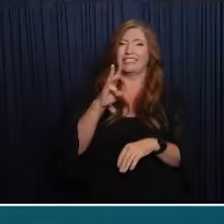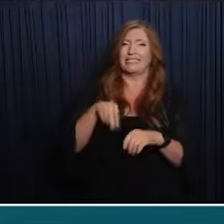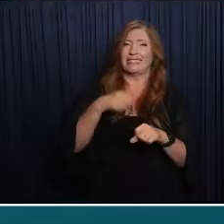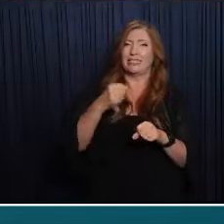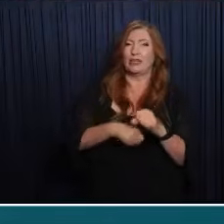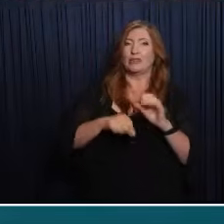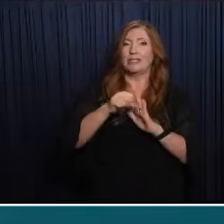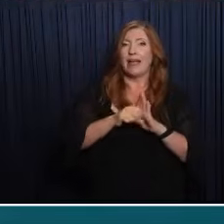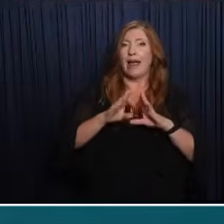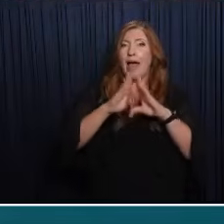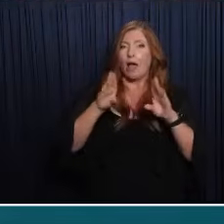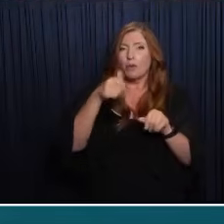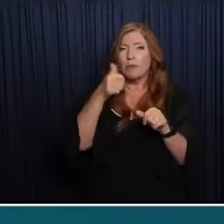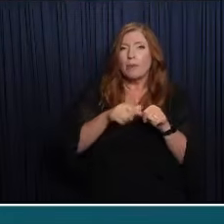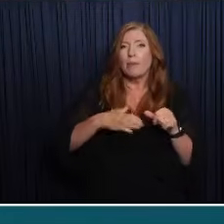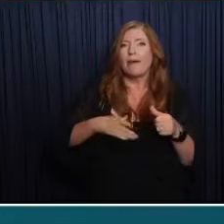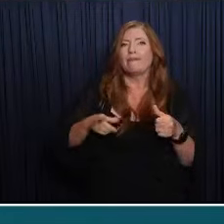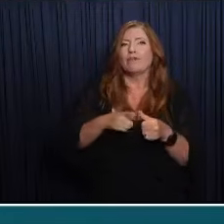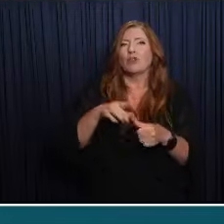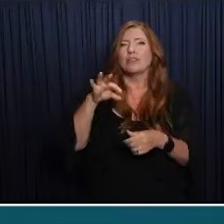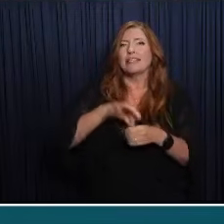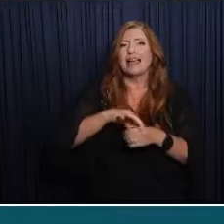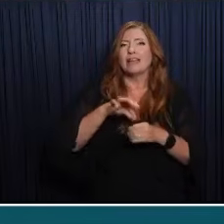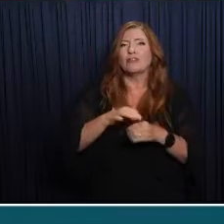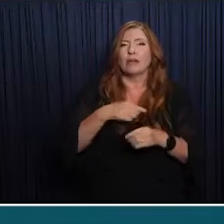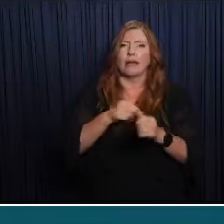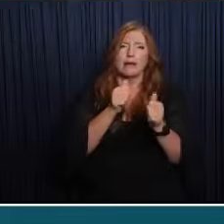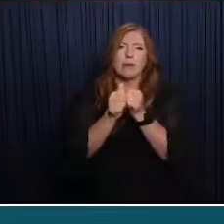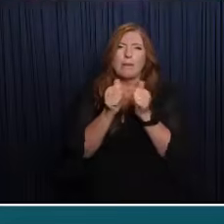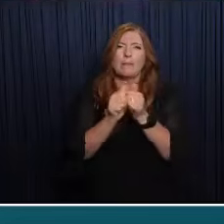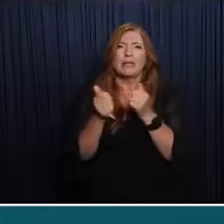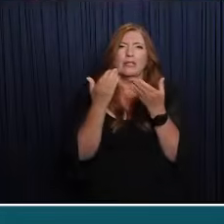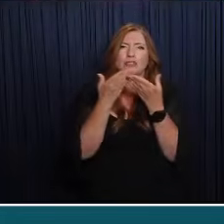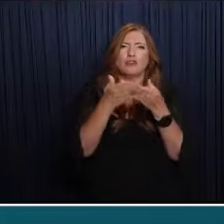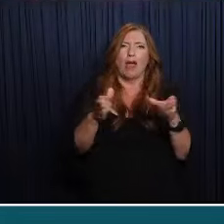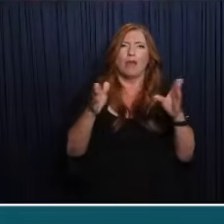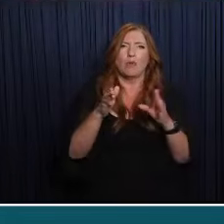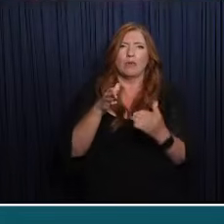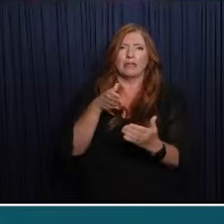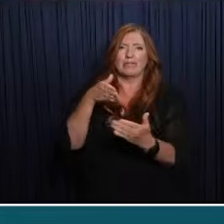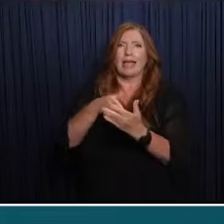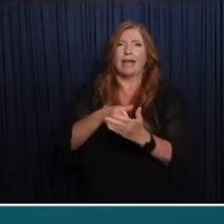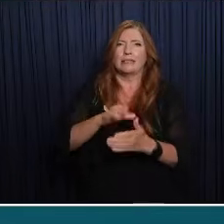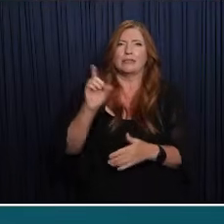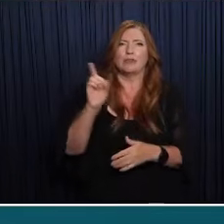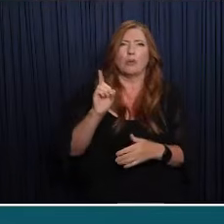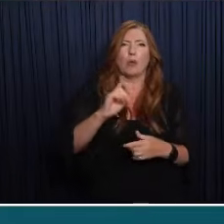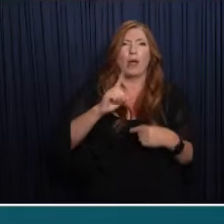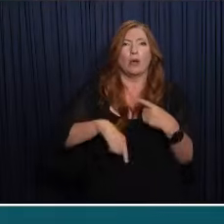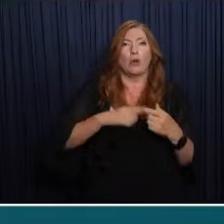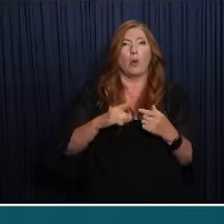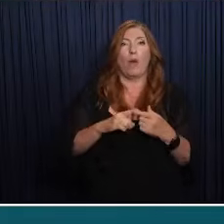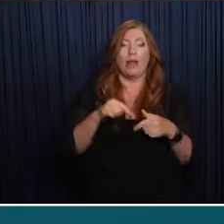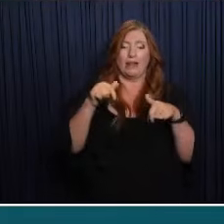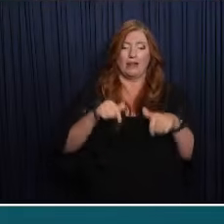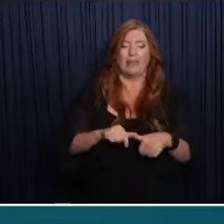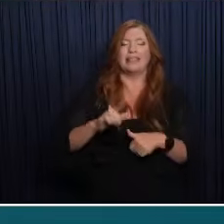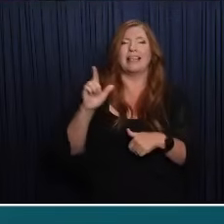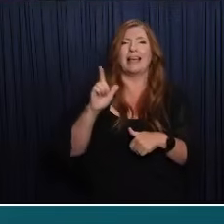OUTSIDE R IS NOT THE RIGHT CHOICE? I SERVED SIX YEARS IN THE STATEHOUSE. IF YOU REMEMBER MY FIRST